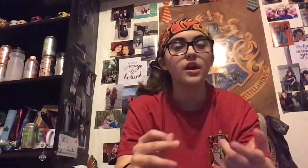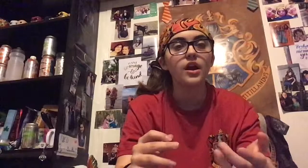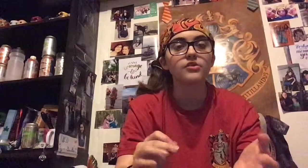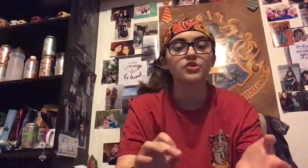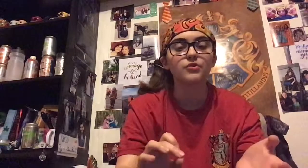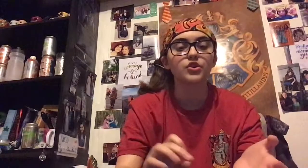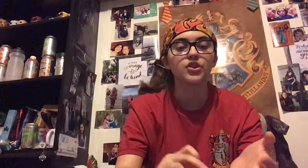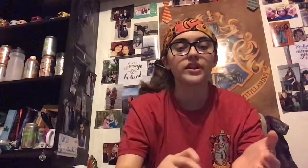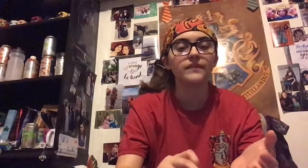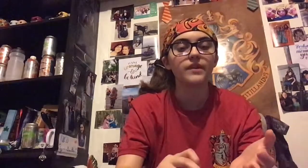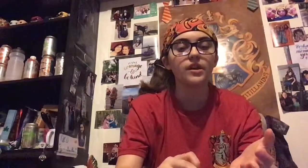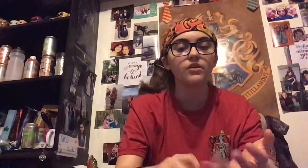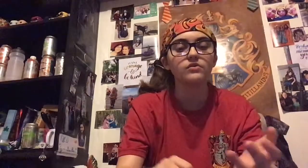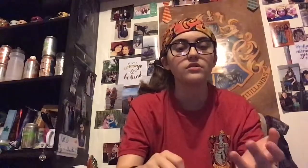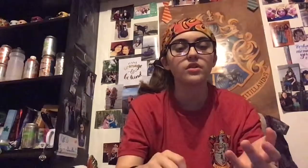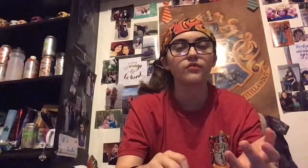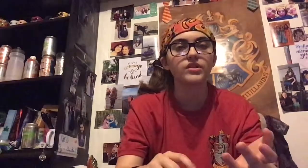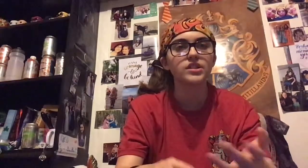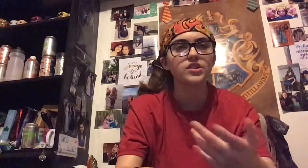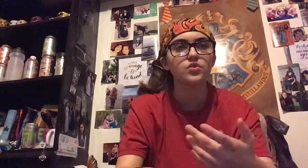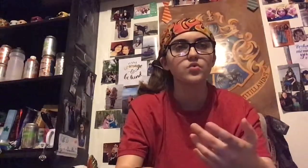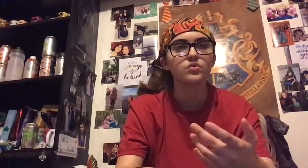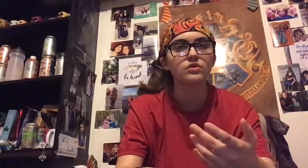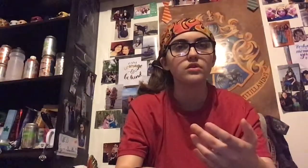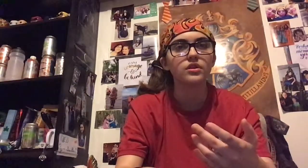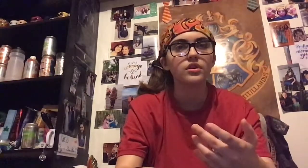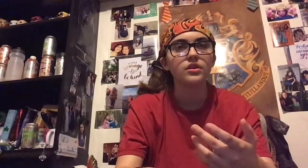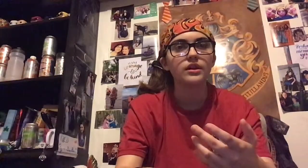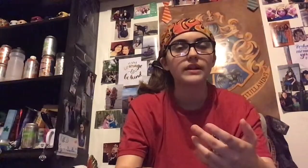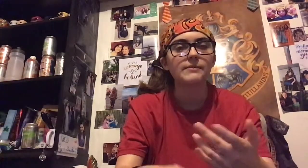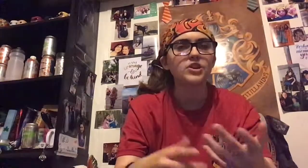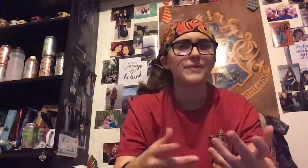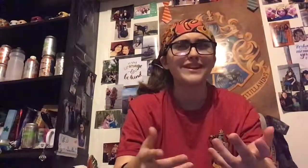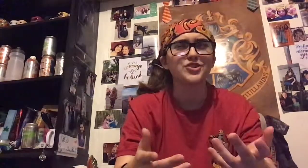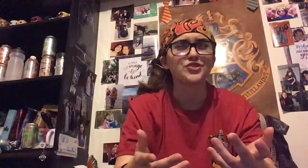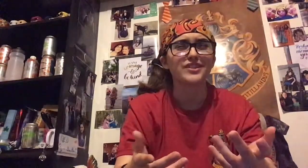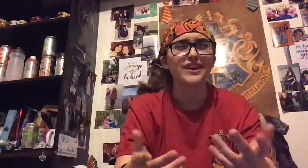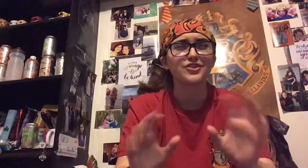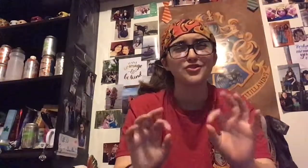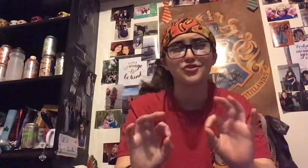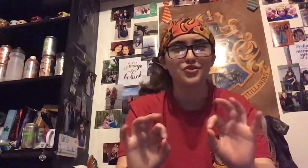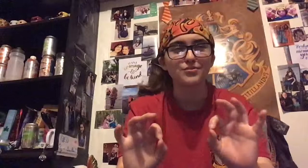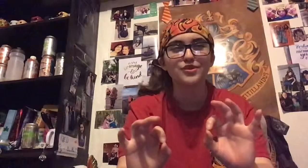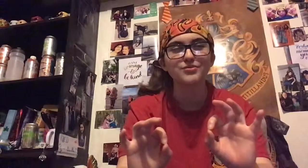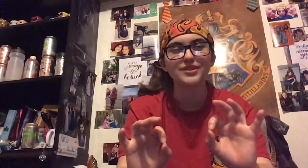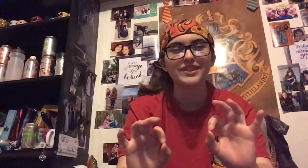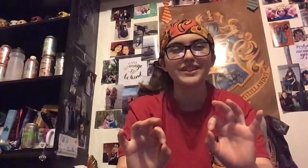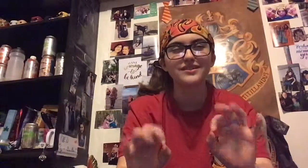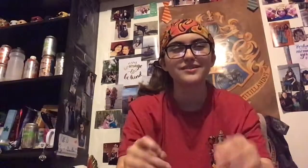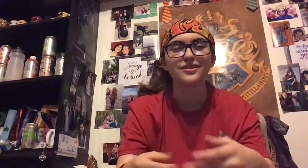We do more cooking videos, hopefully soon. I make sure my kitchens like SuperDuper clean, so